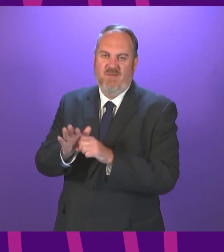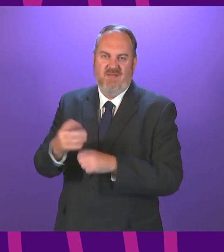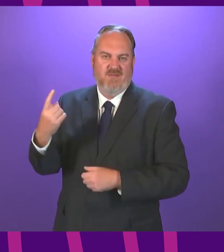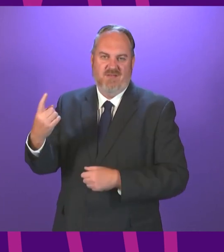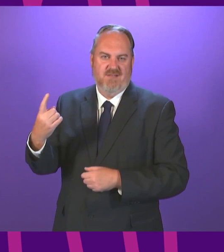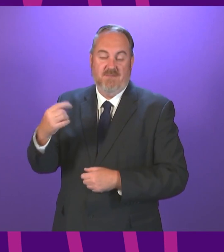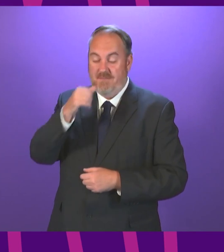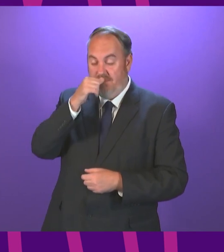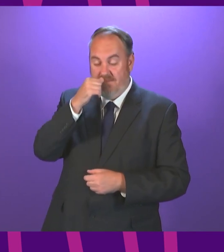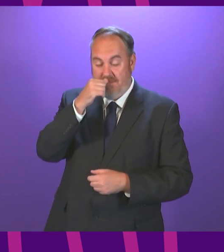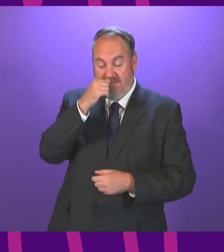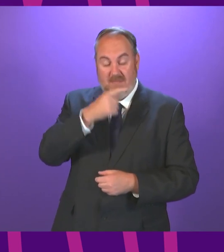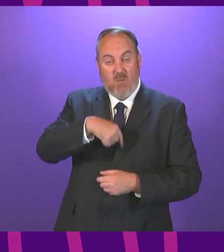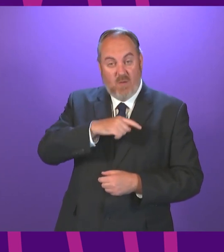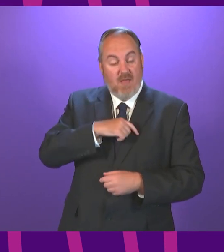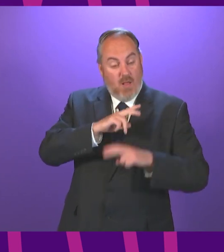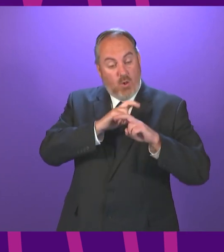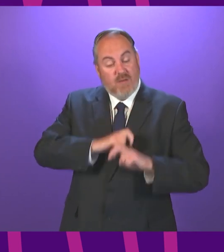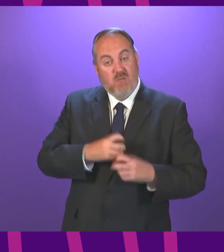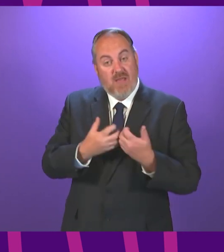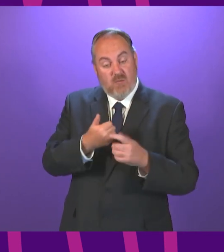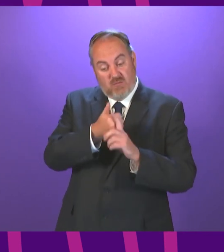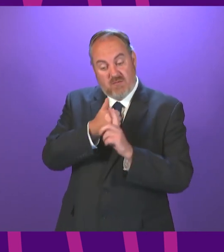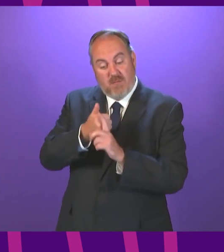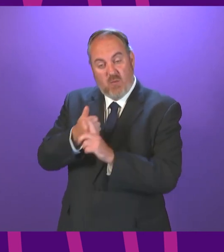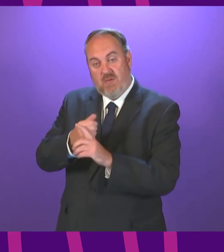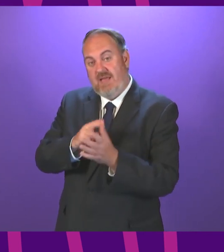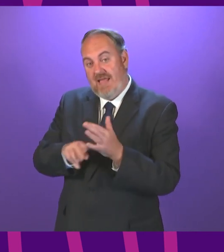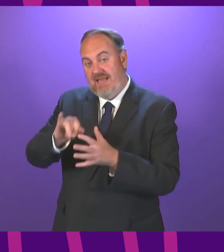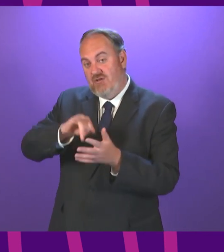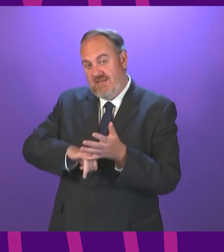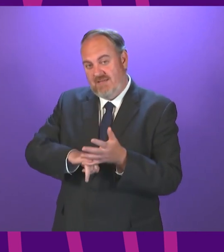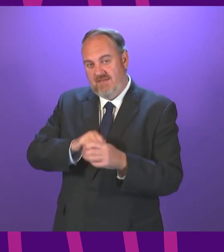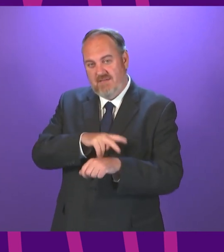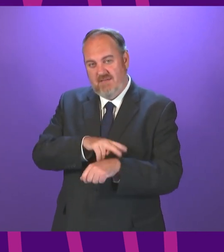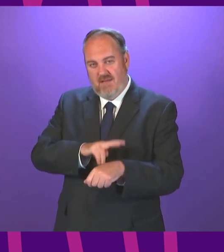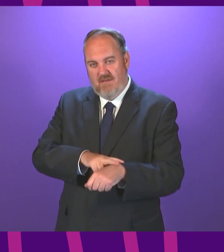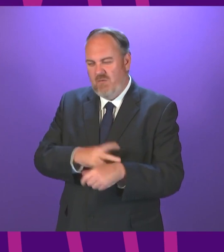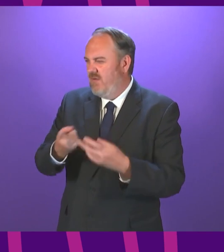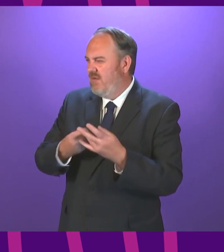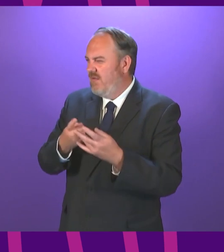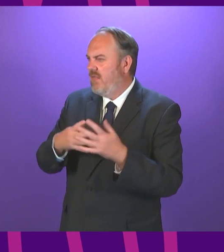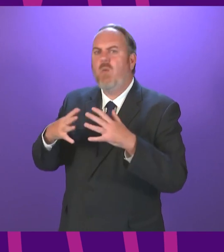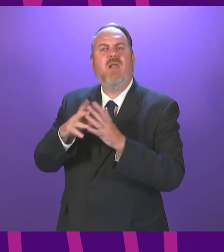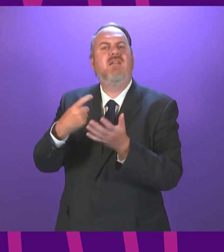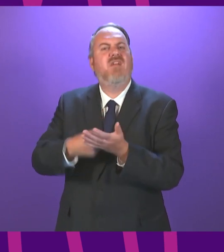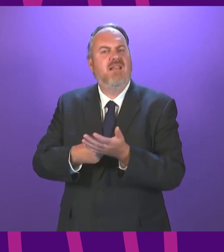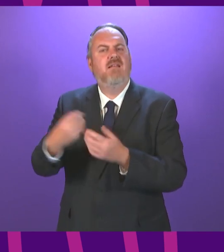is under consideration. As I said to the member who asked me about this earlier—forgive me; I cannot remember who it was, although Willie Rennie asked me about it previously—although it